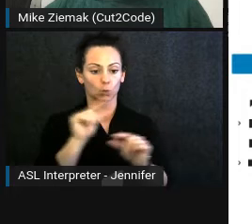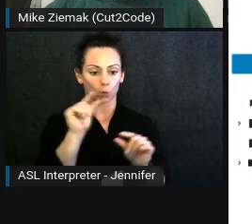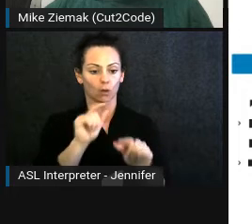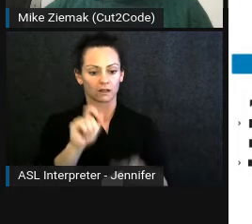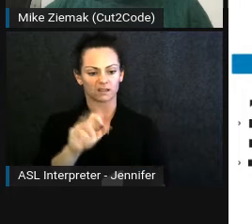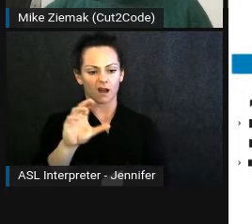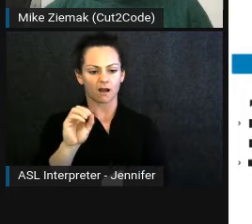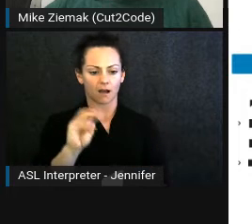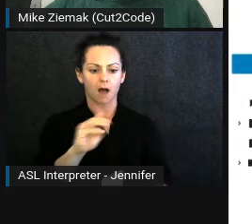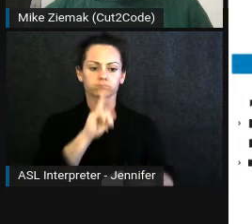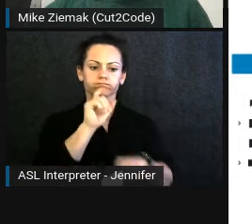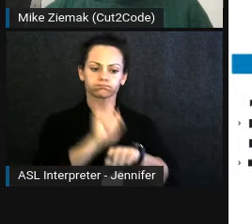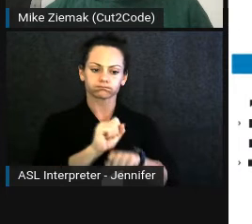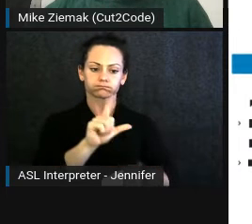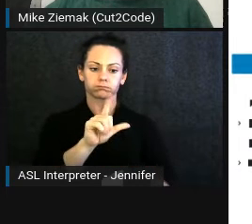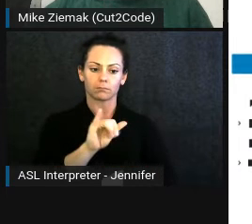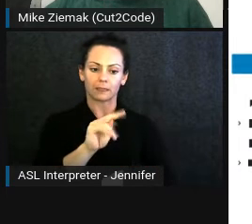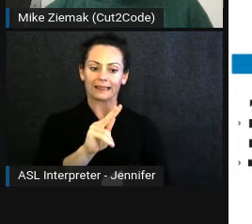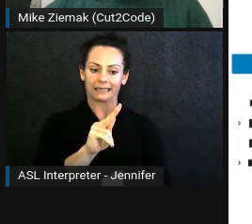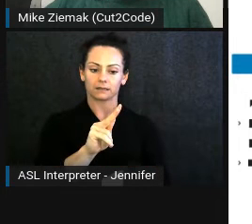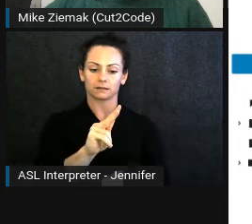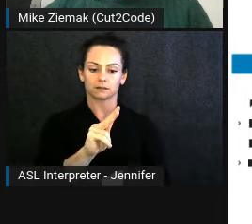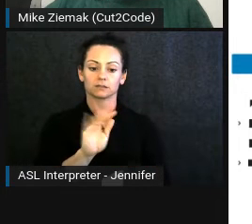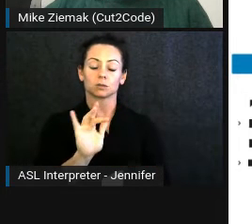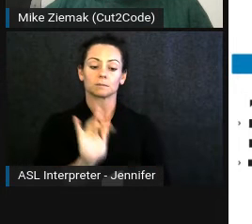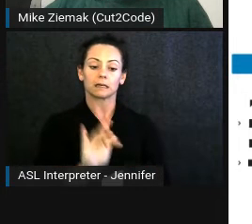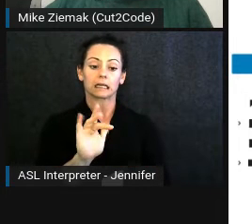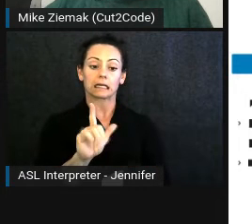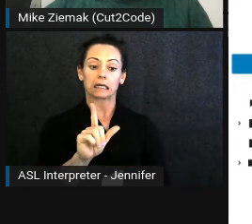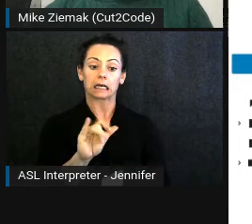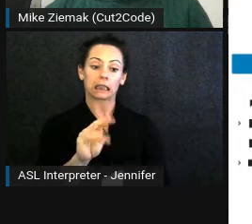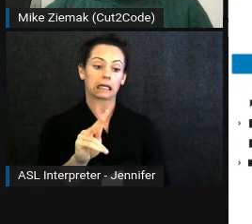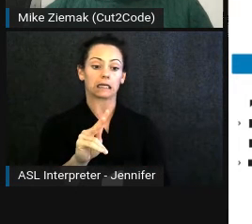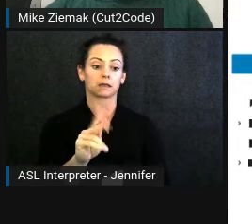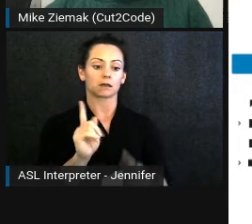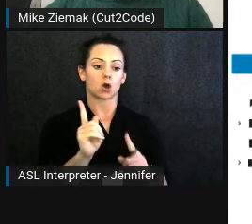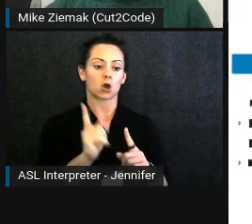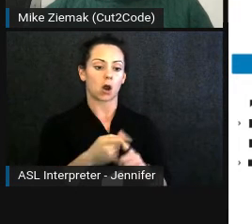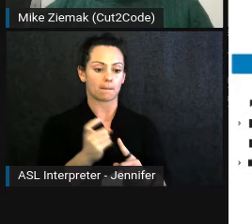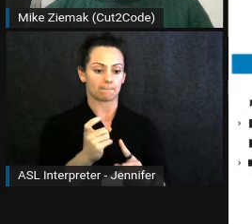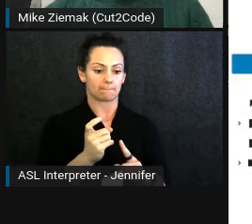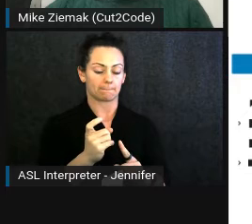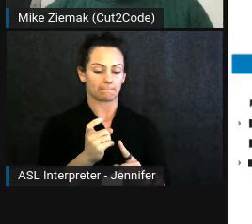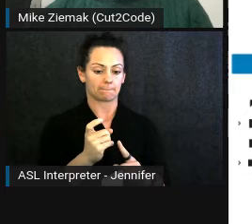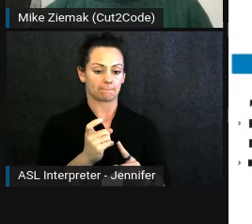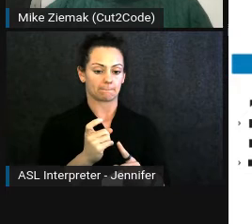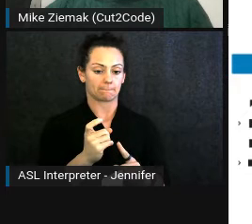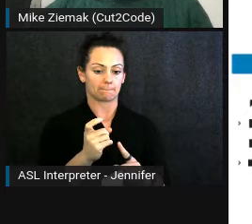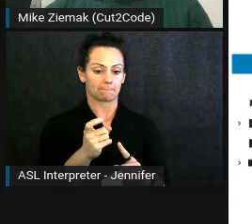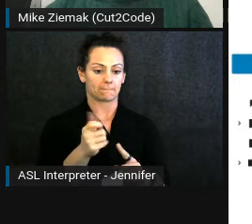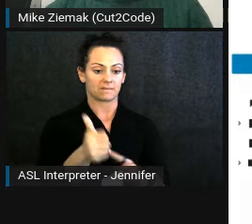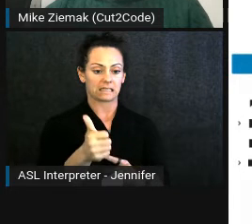I'm just going to click link, and automatically it becomes a link